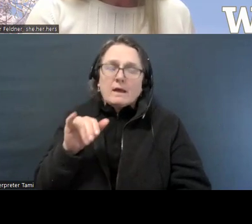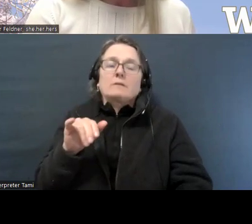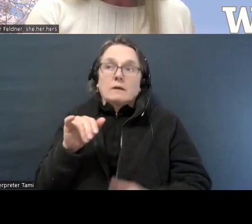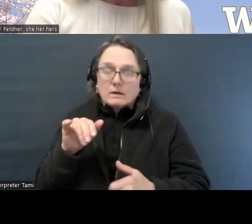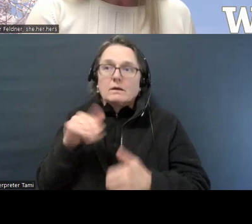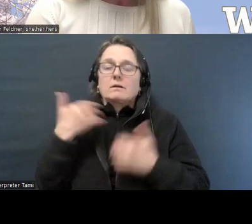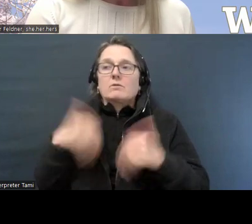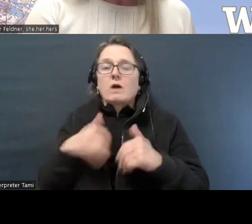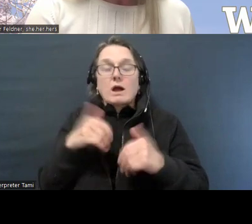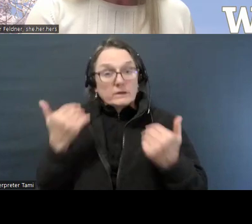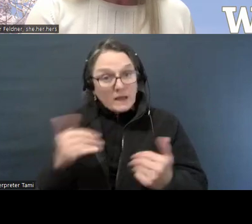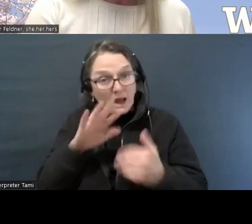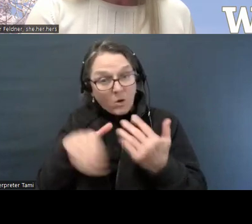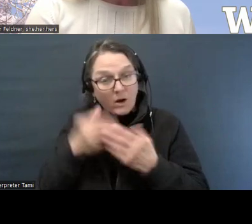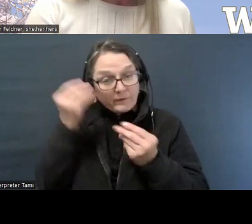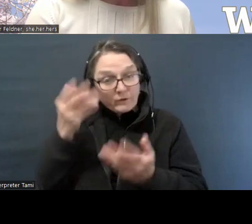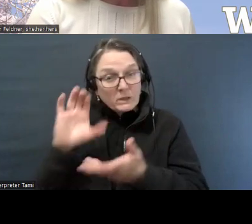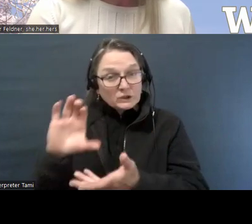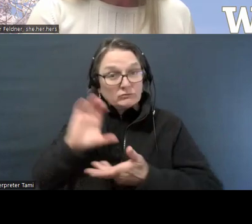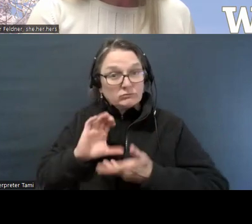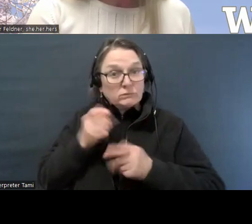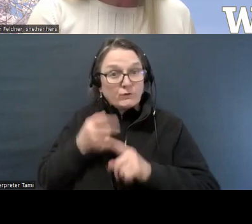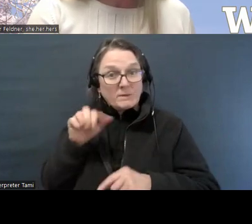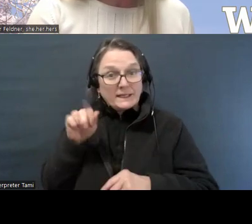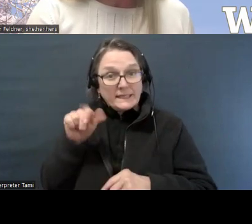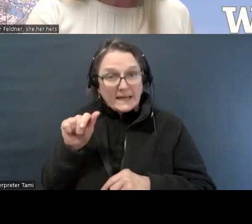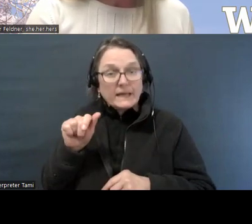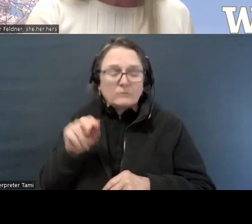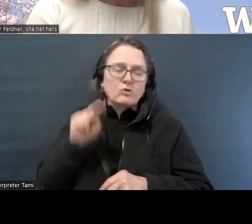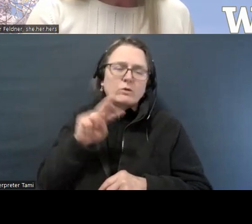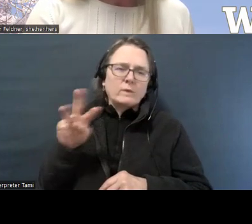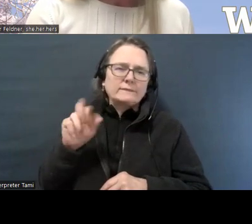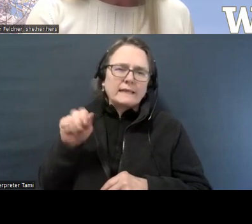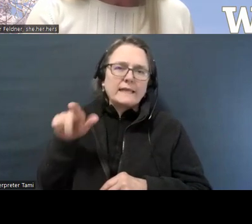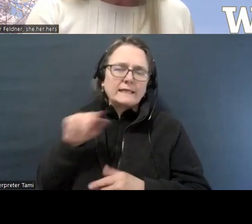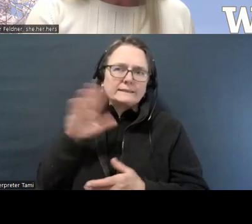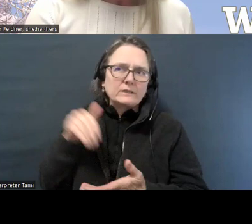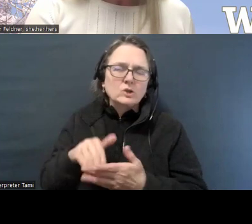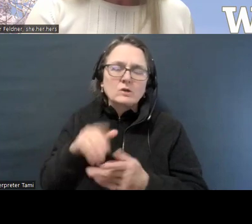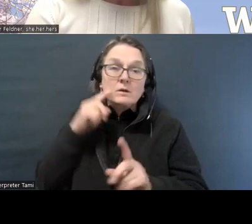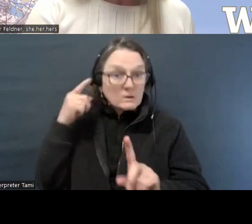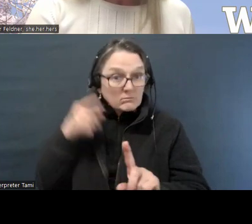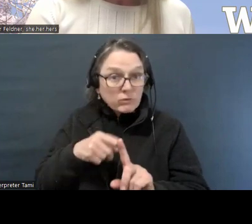none of this is intended to shame or blame anybody for doing anything, quote-unquote, "wrong."